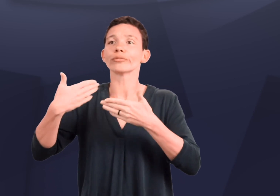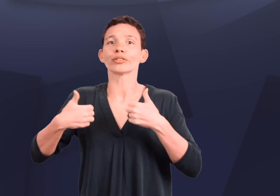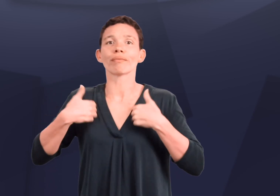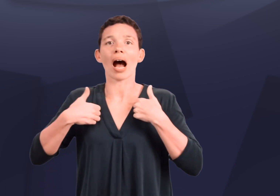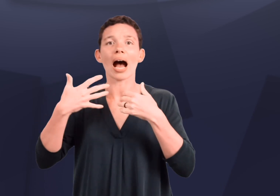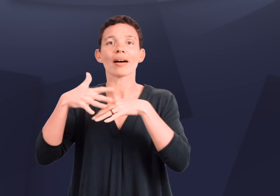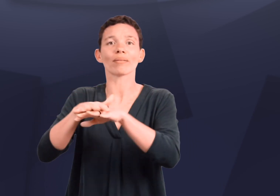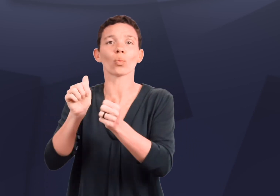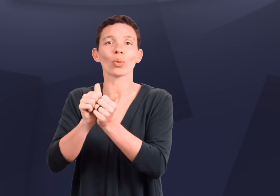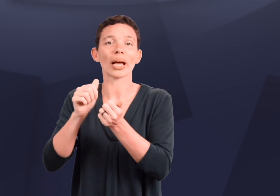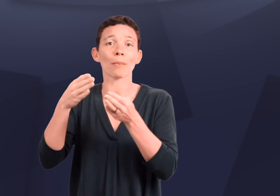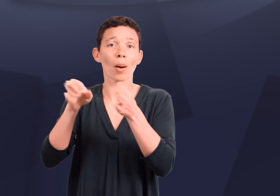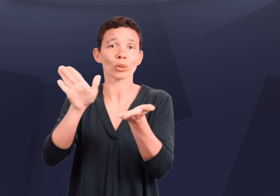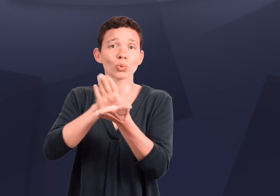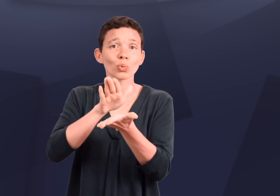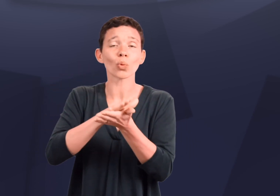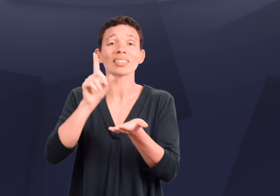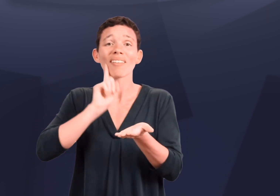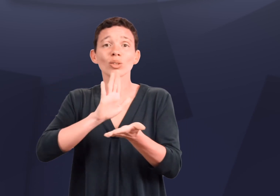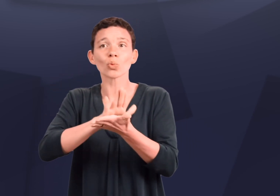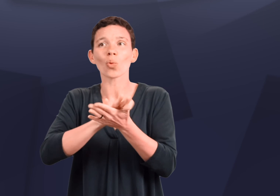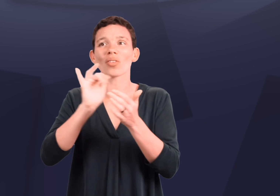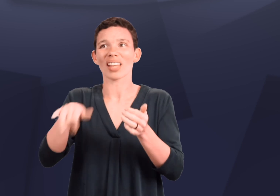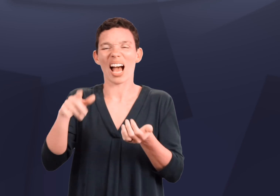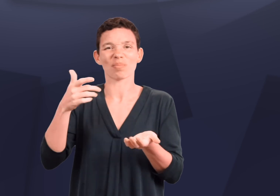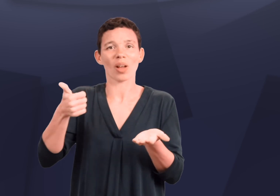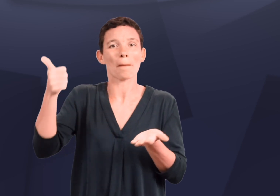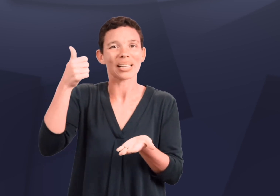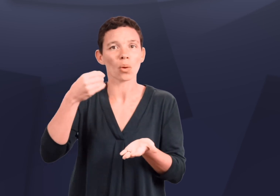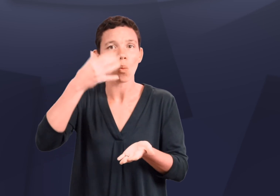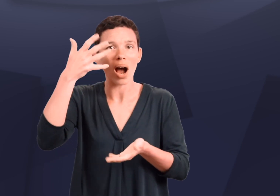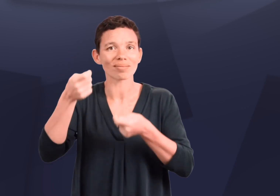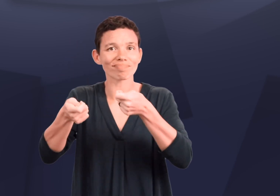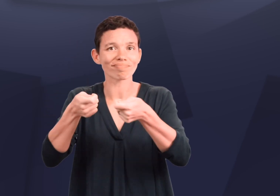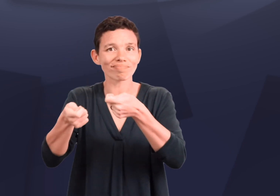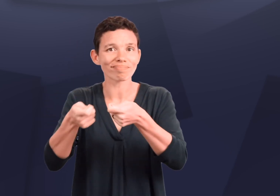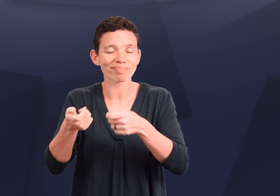This has happened to black and brown students and many of them survive